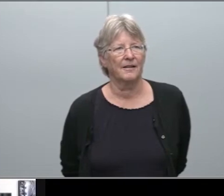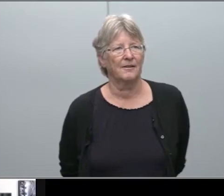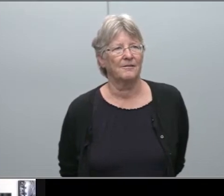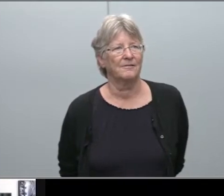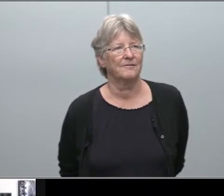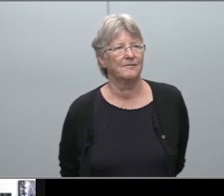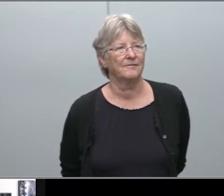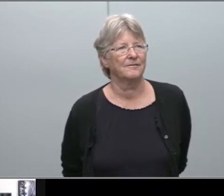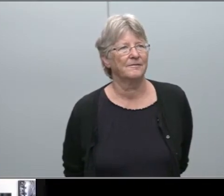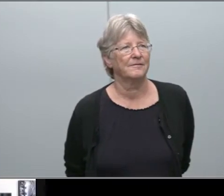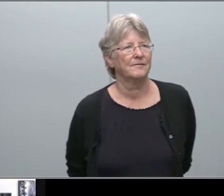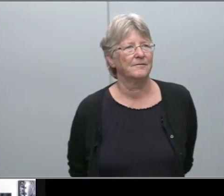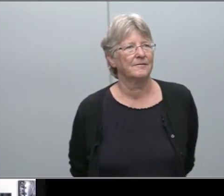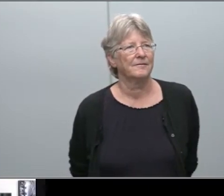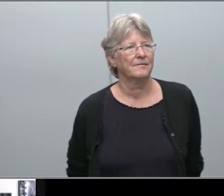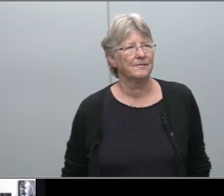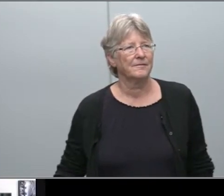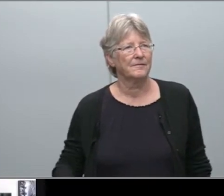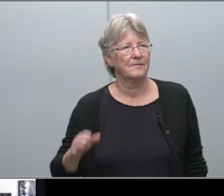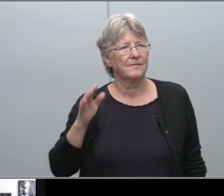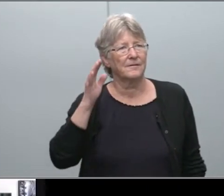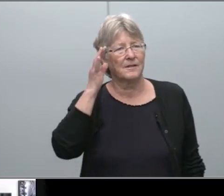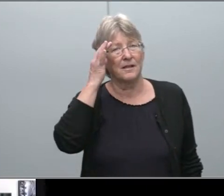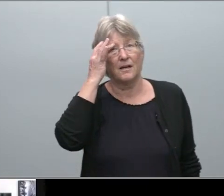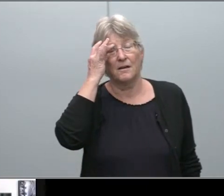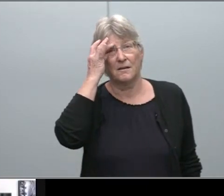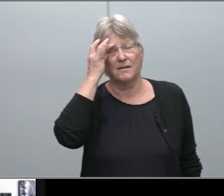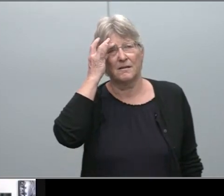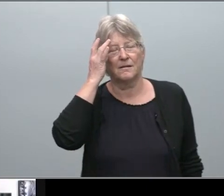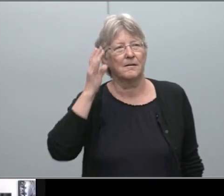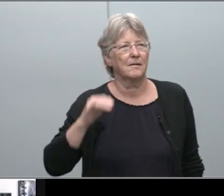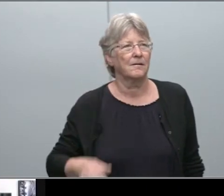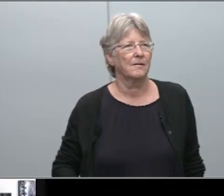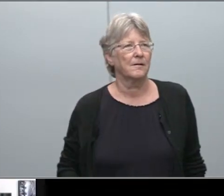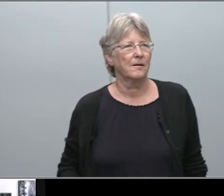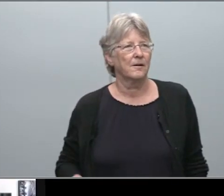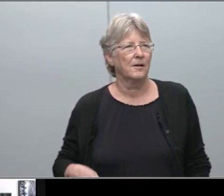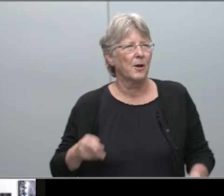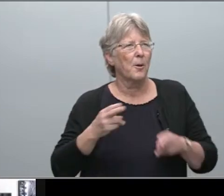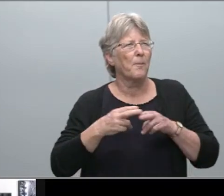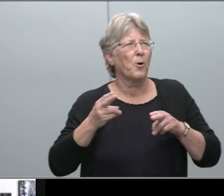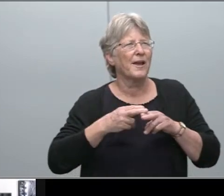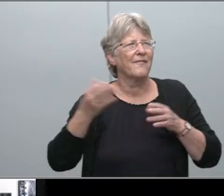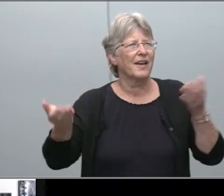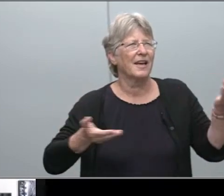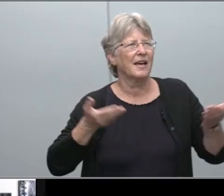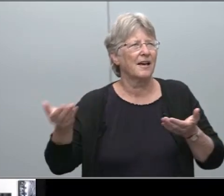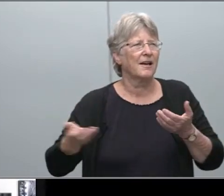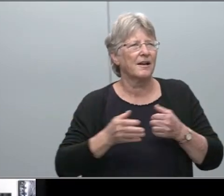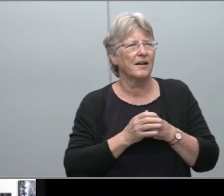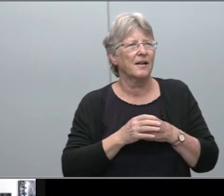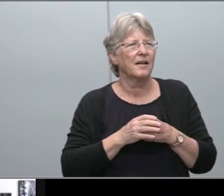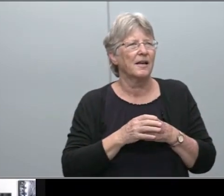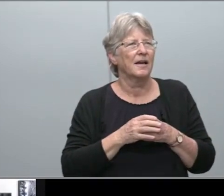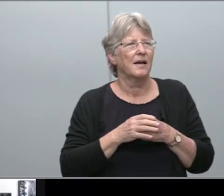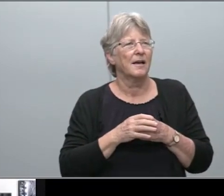that's 12 students to two adults in a cohort. And also, with the cohort, it cannot be,